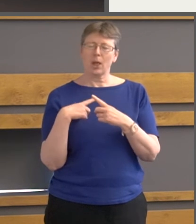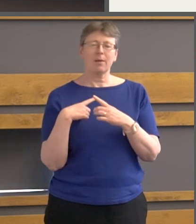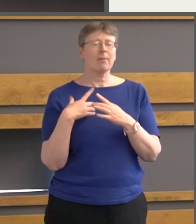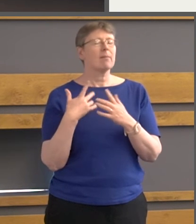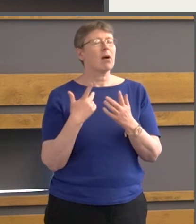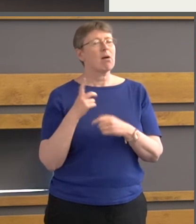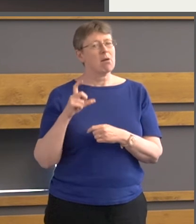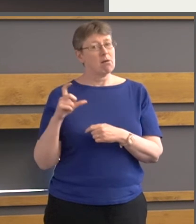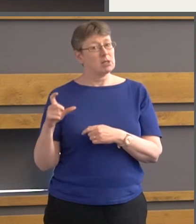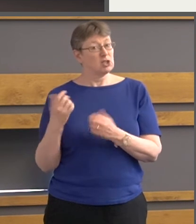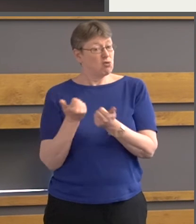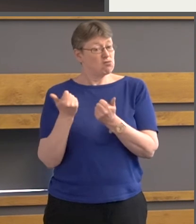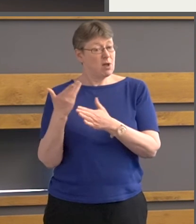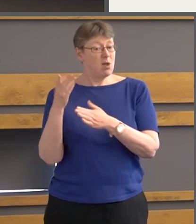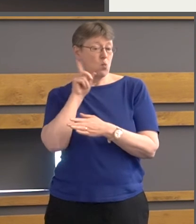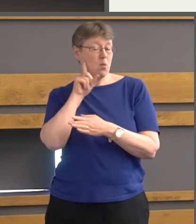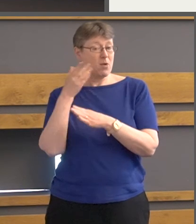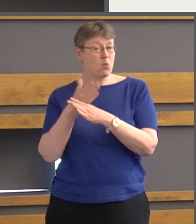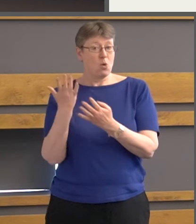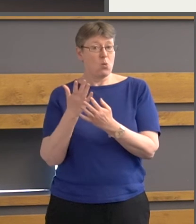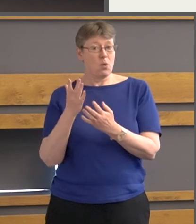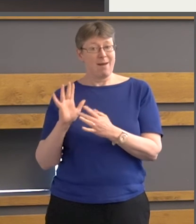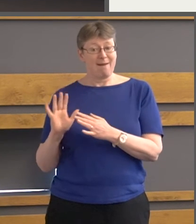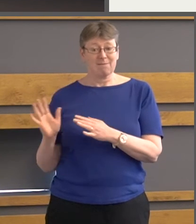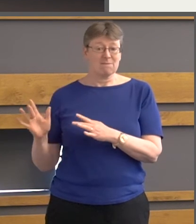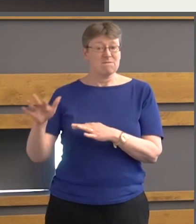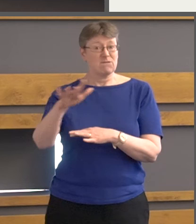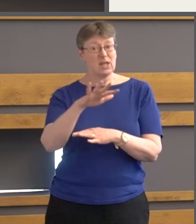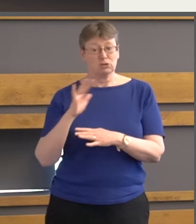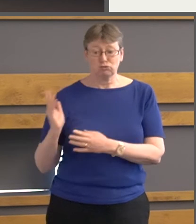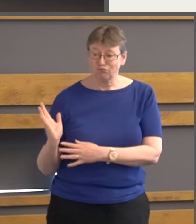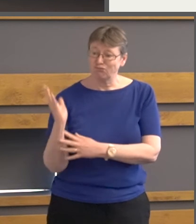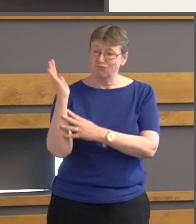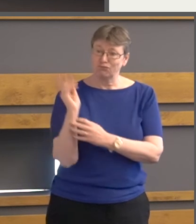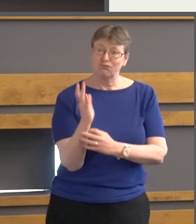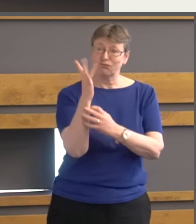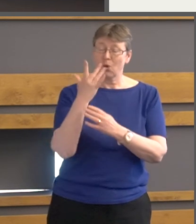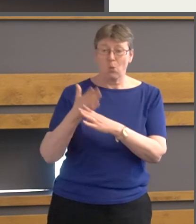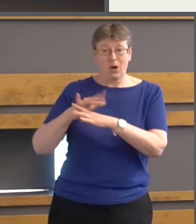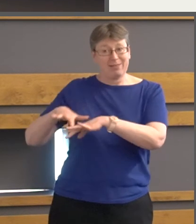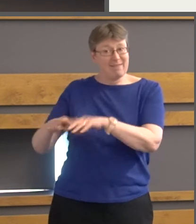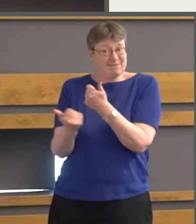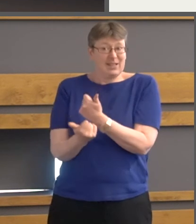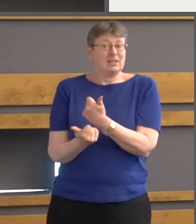They could work in the fields. And it was the same with the officers' wives,